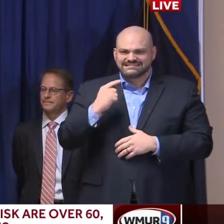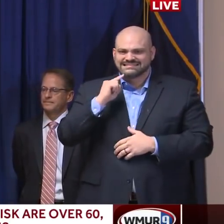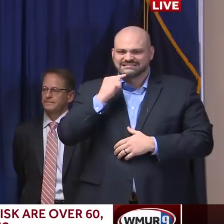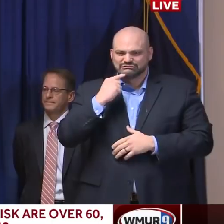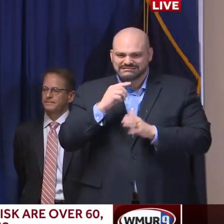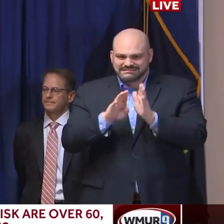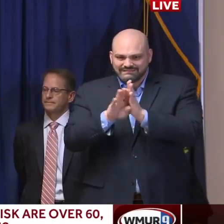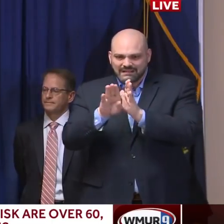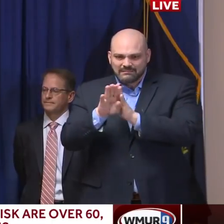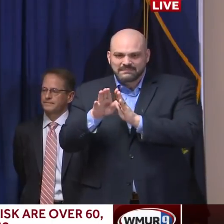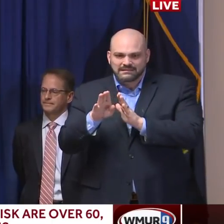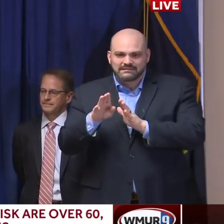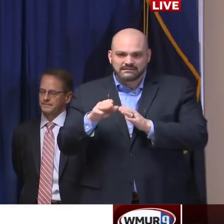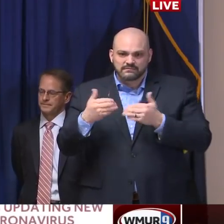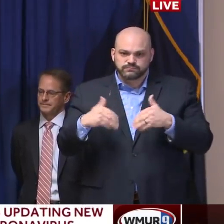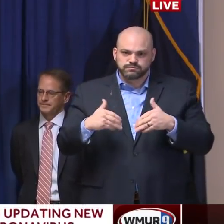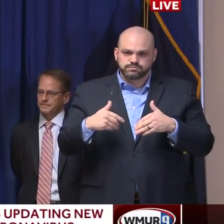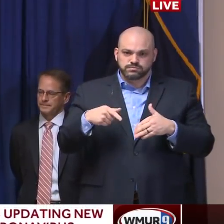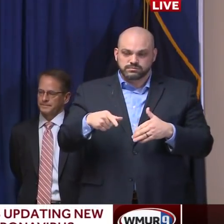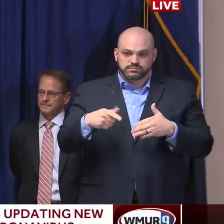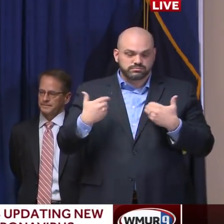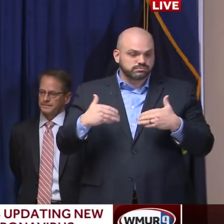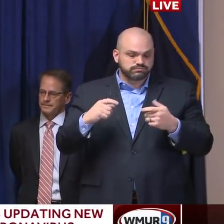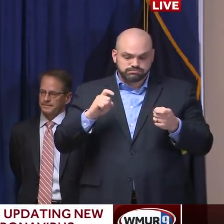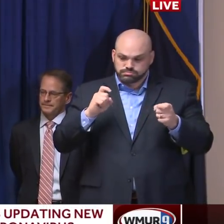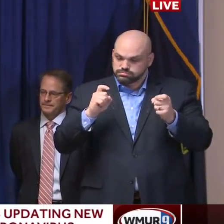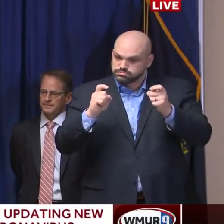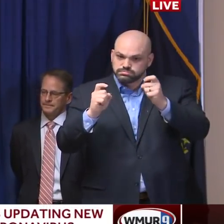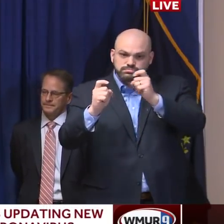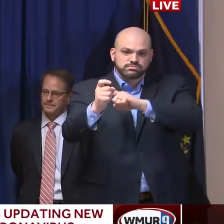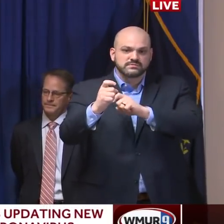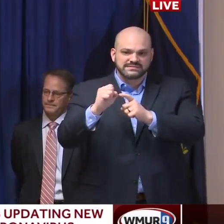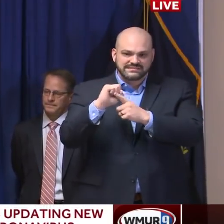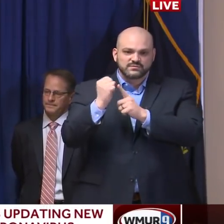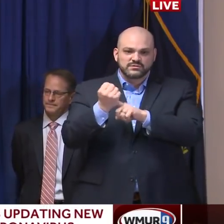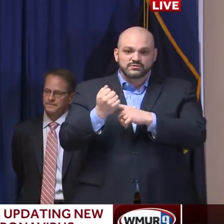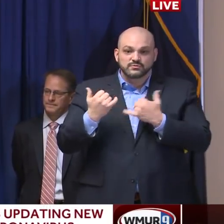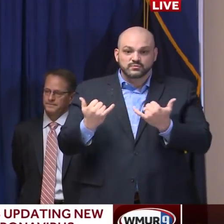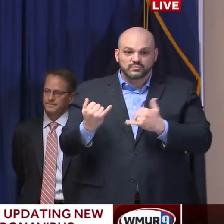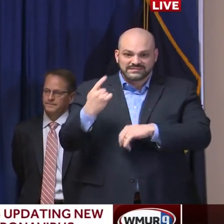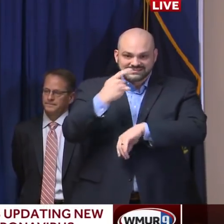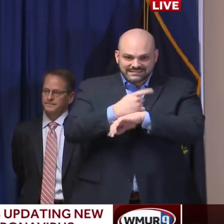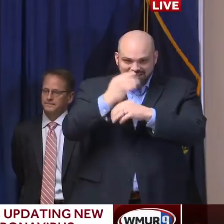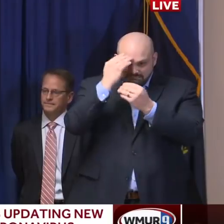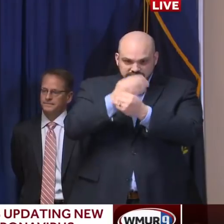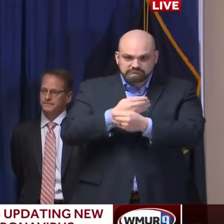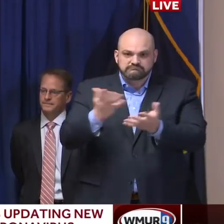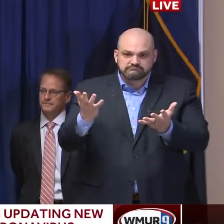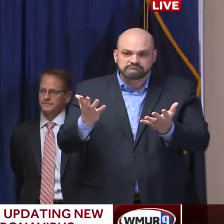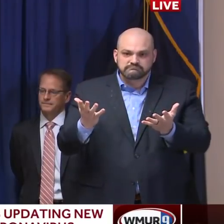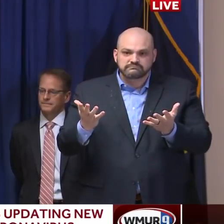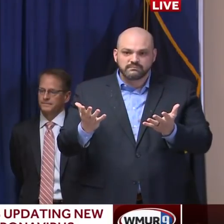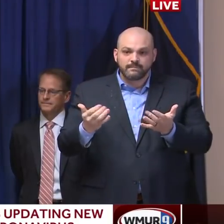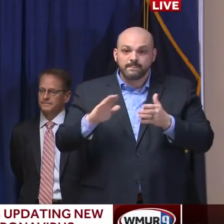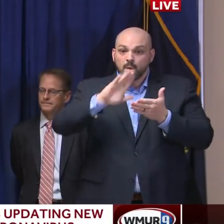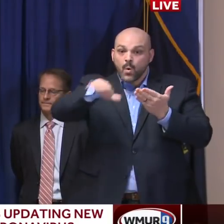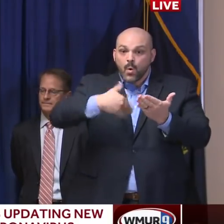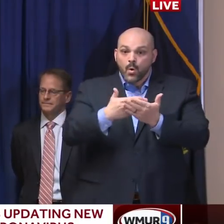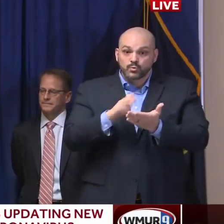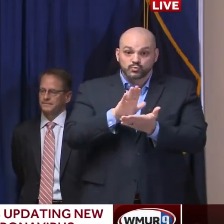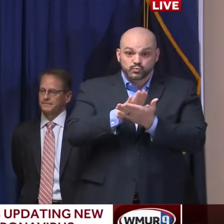GIVEN THESE VERY SERIOUS DEVELOP AND OUR UNDERSTANDING IS THIS IS A CLEARLY RAPIDLY EVOLVING SITUATION.